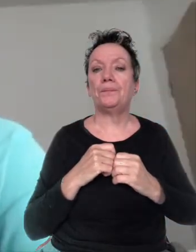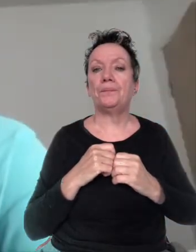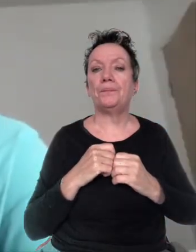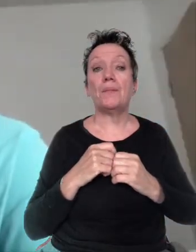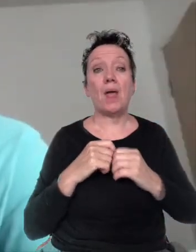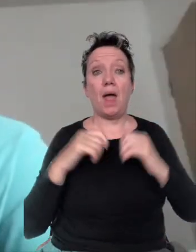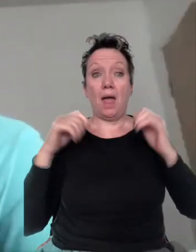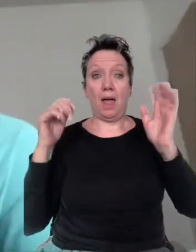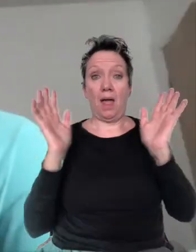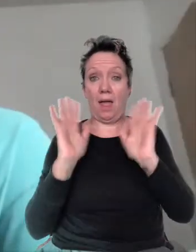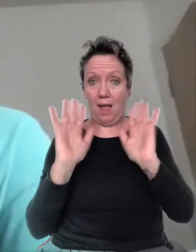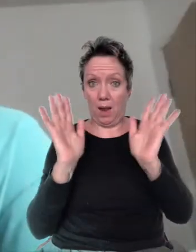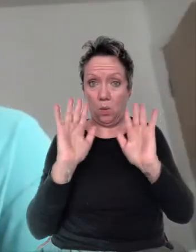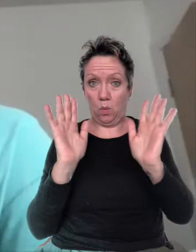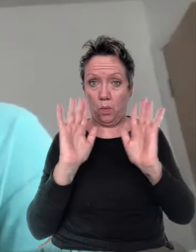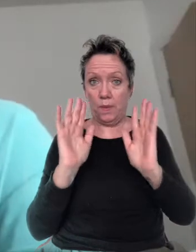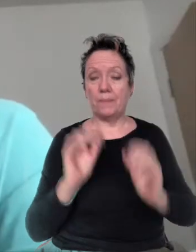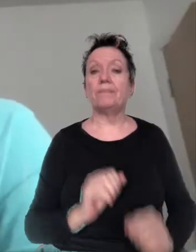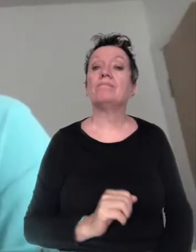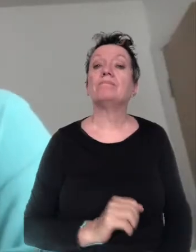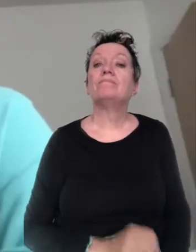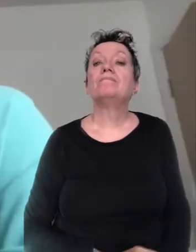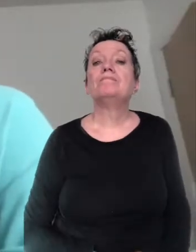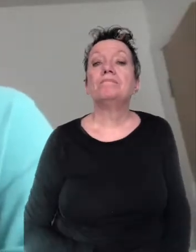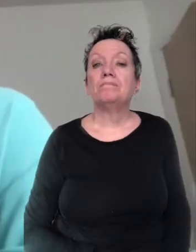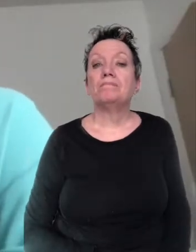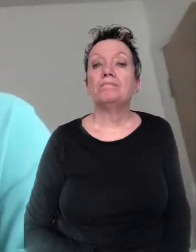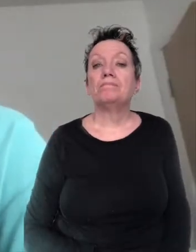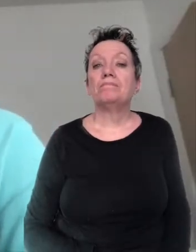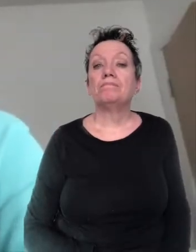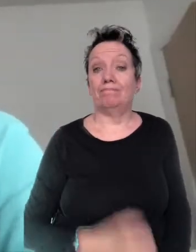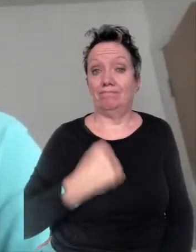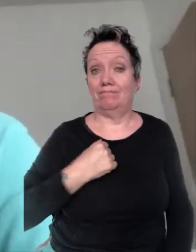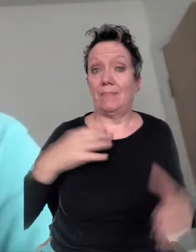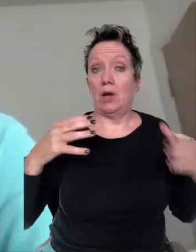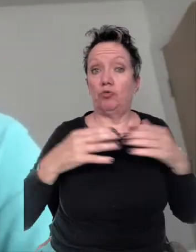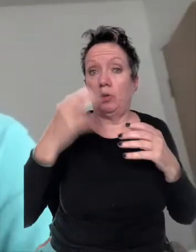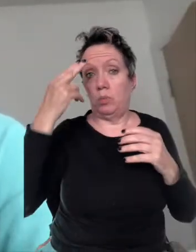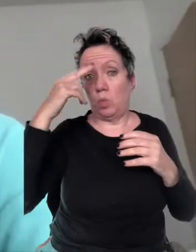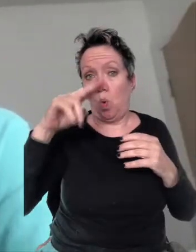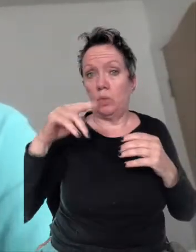I thanks, Annie. Um, yeah, so, um, my room was entitled. Who's in the room.